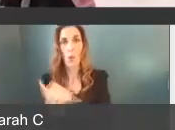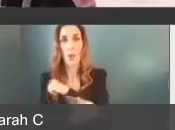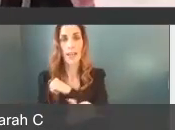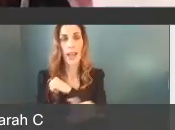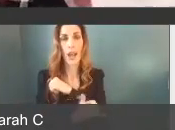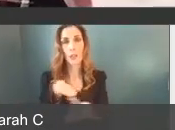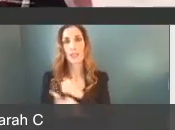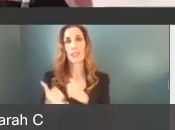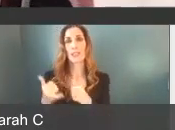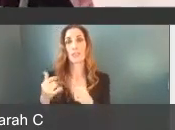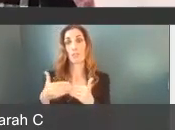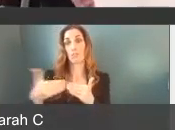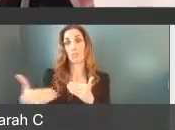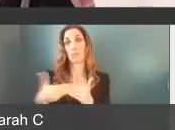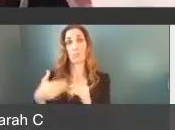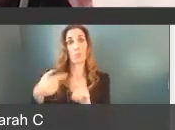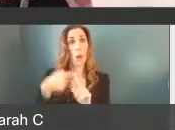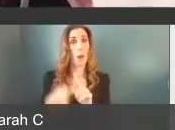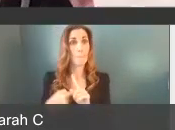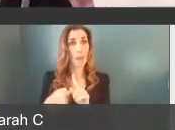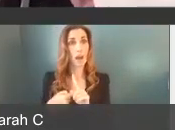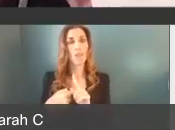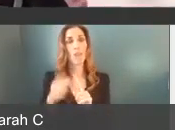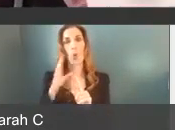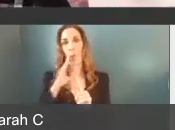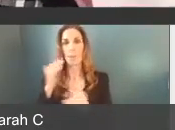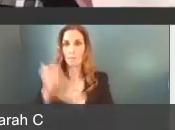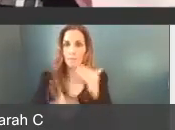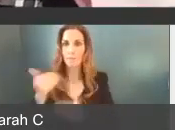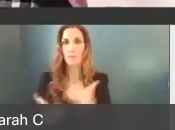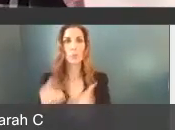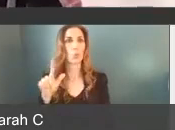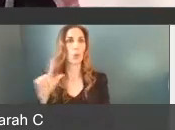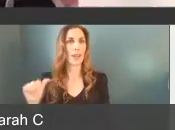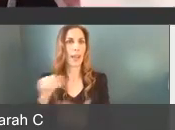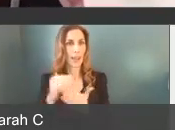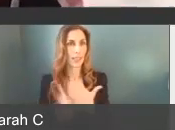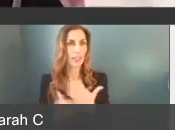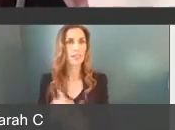of a month or so really move through our 1A list. So it's just good news all around.